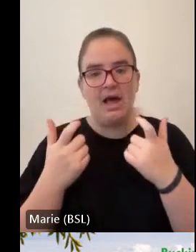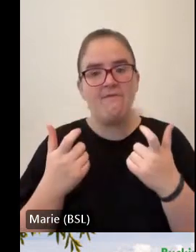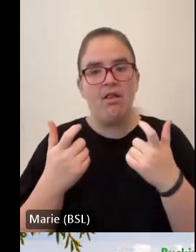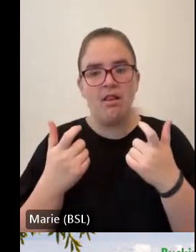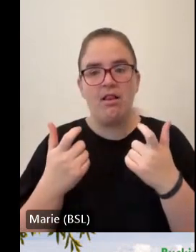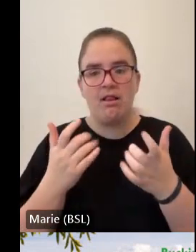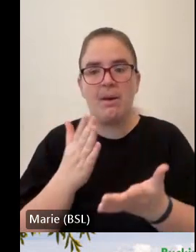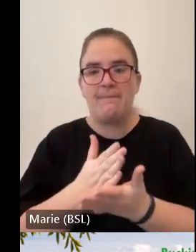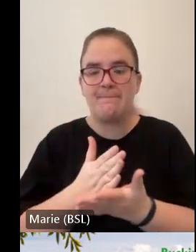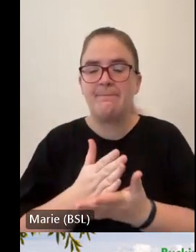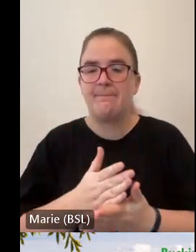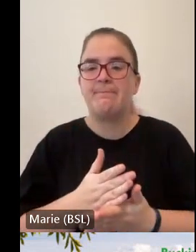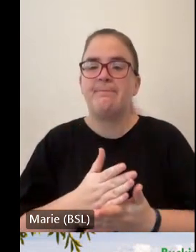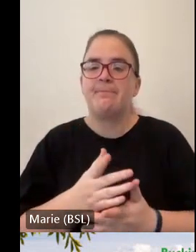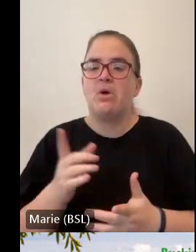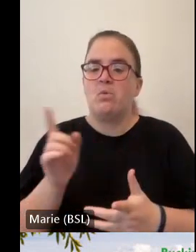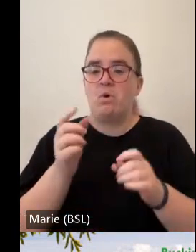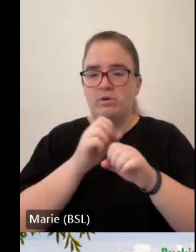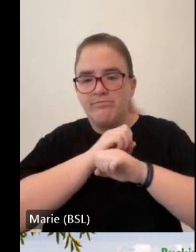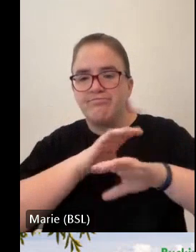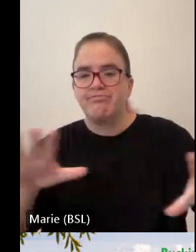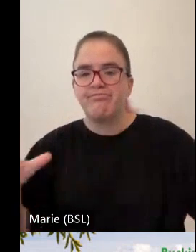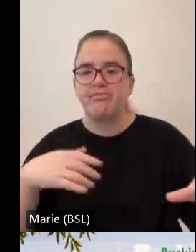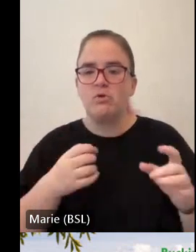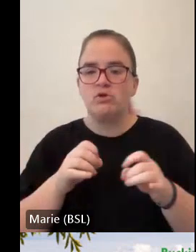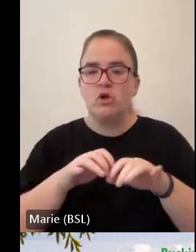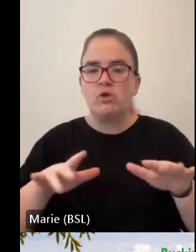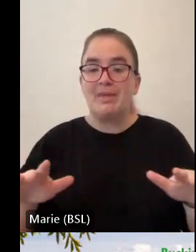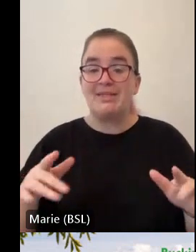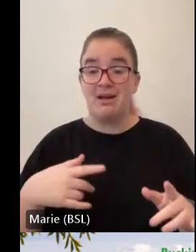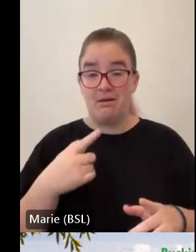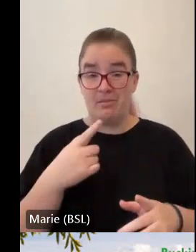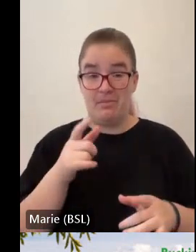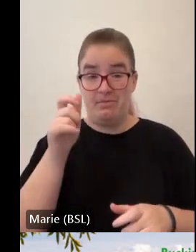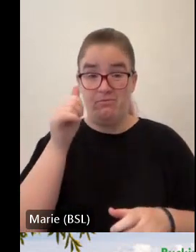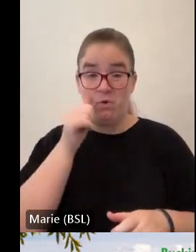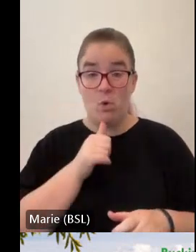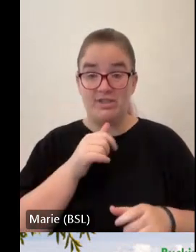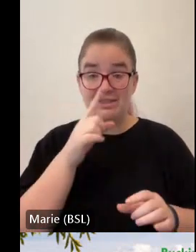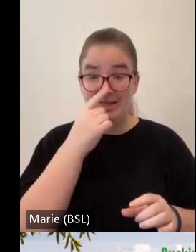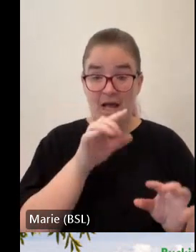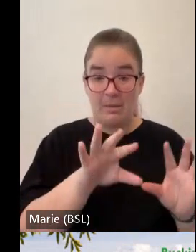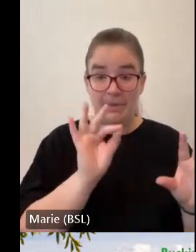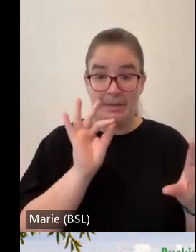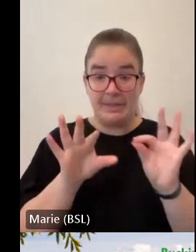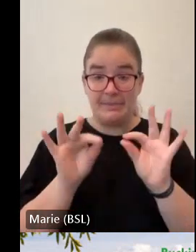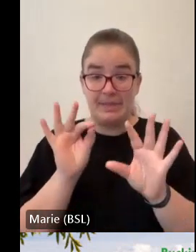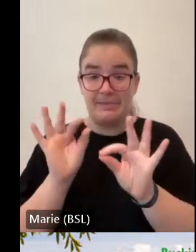put out there in the world because people can pick, scammers can pick bits and pieces up to get a whole